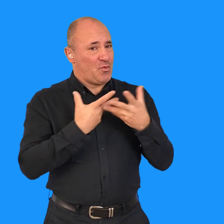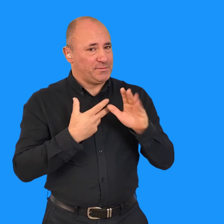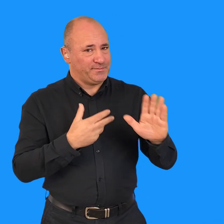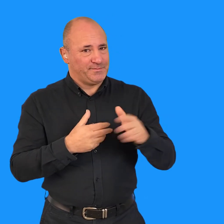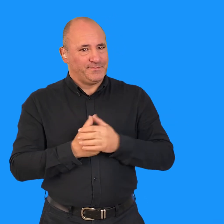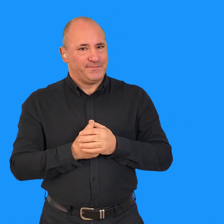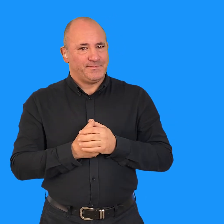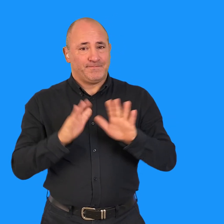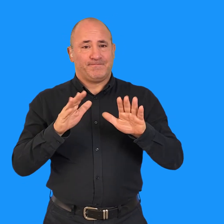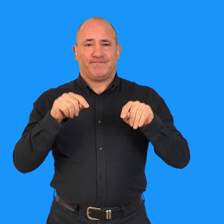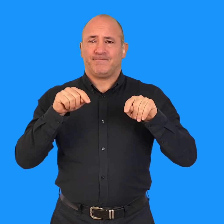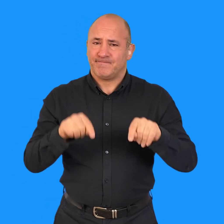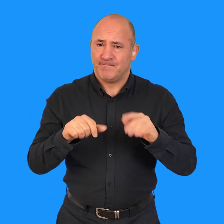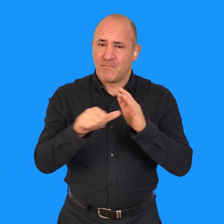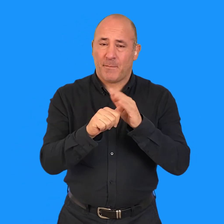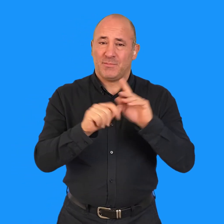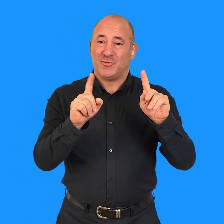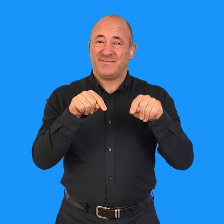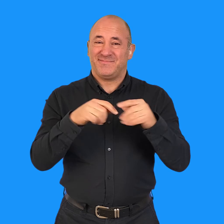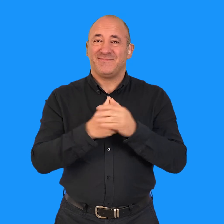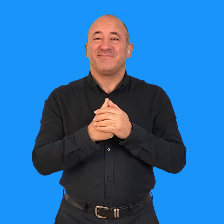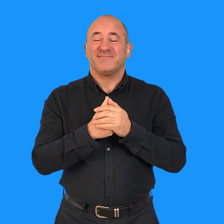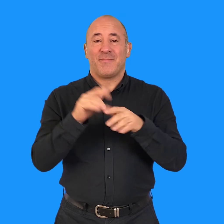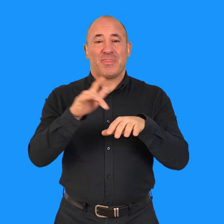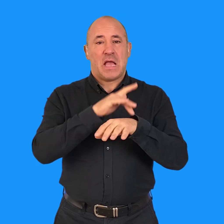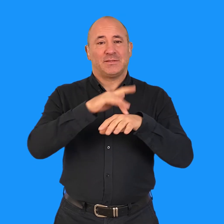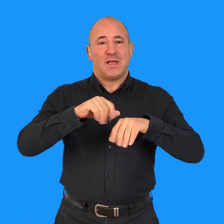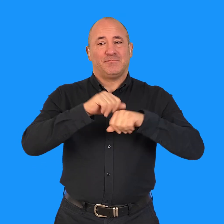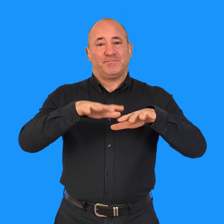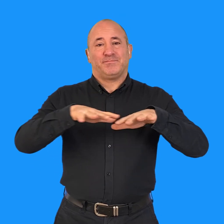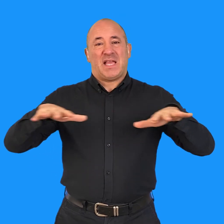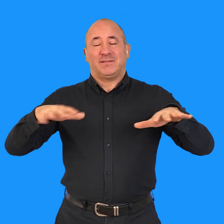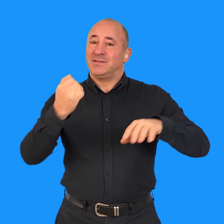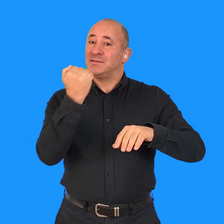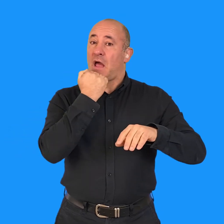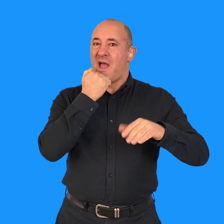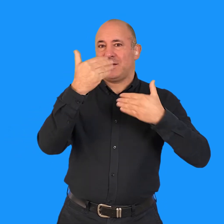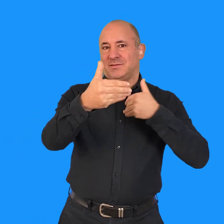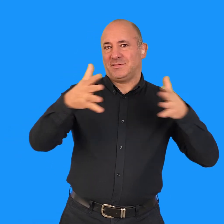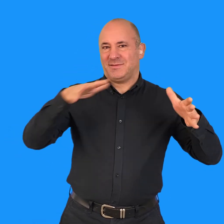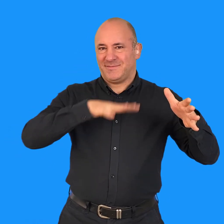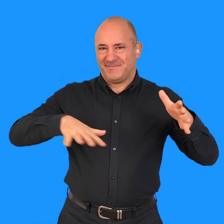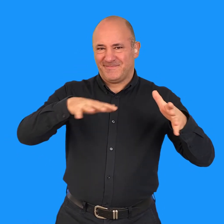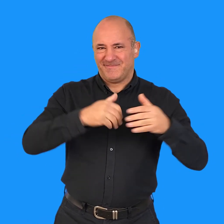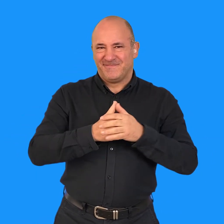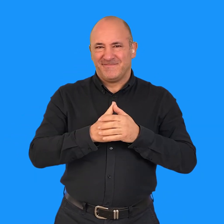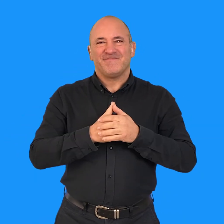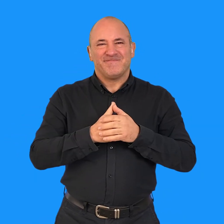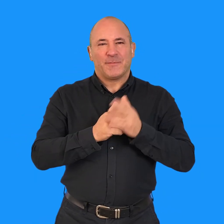because they found the audio description intrusive. Now, the issue in this case